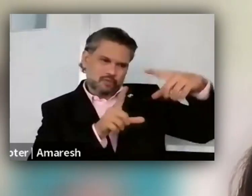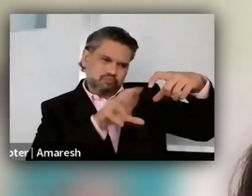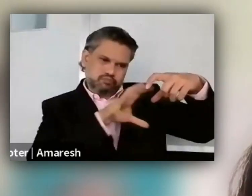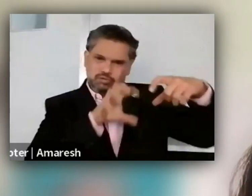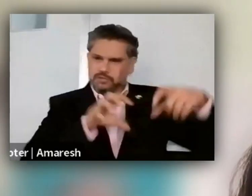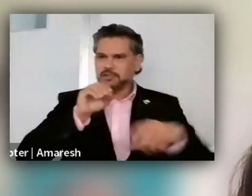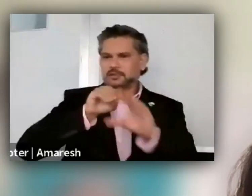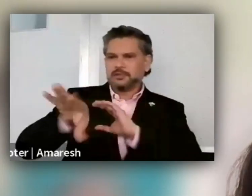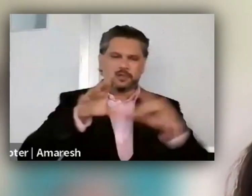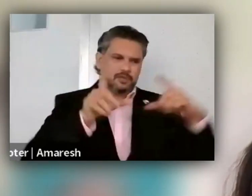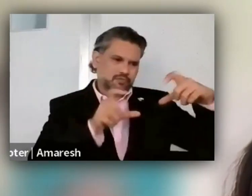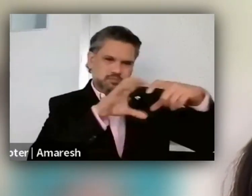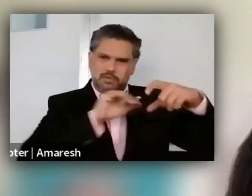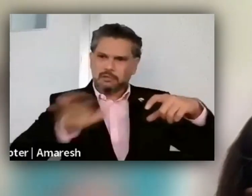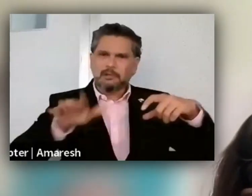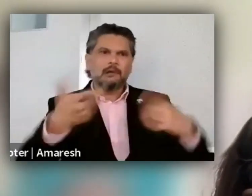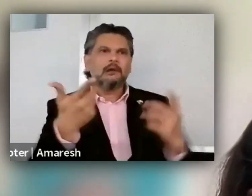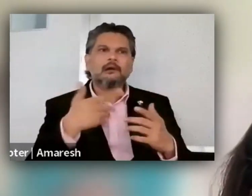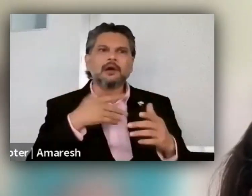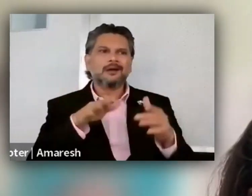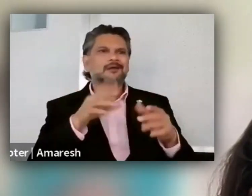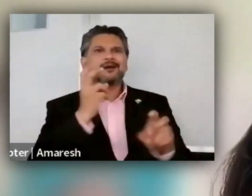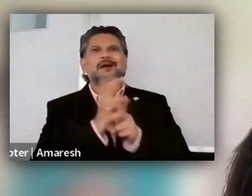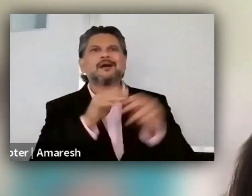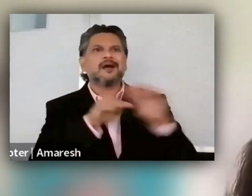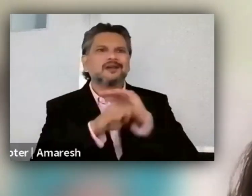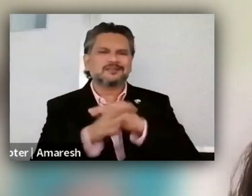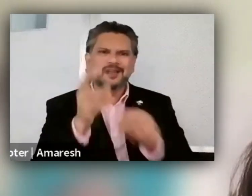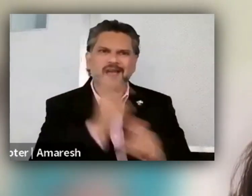another, which then makes a document that had been accessible inaccessible.